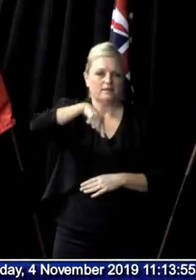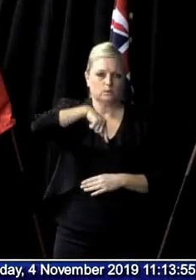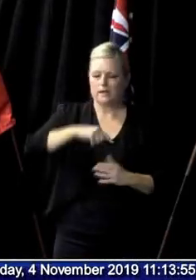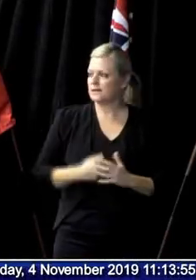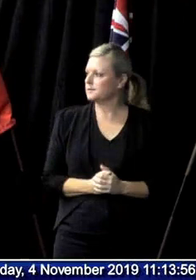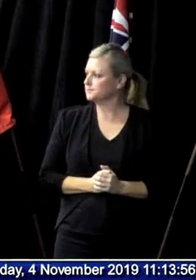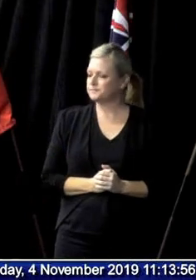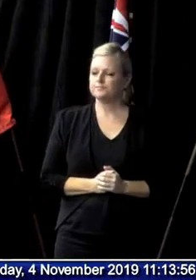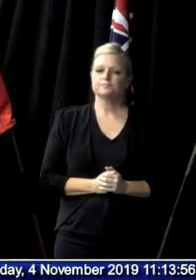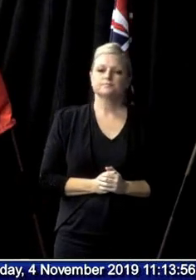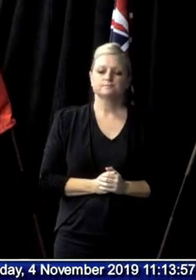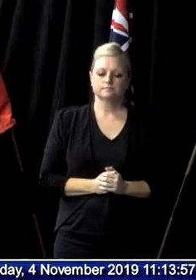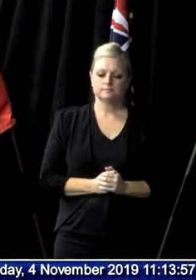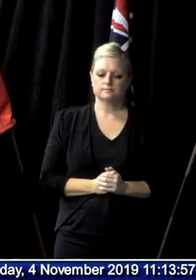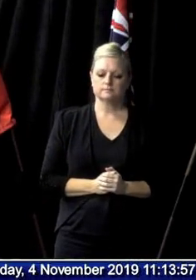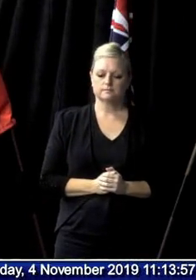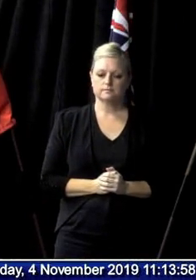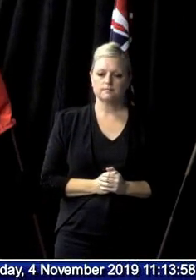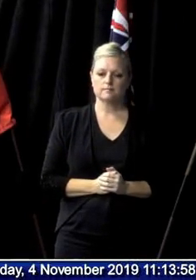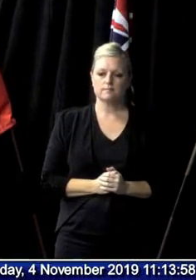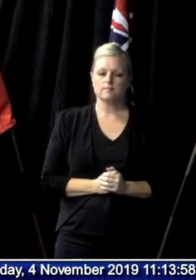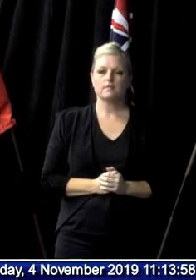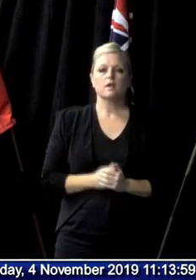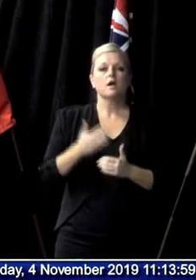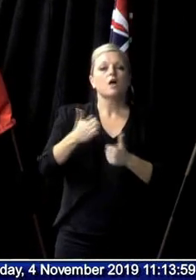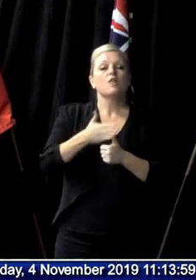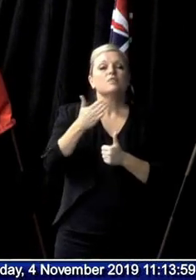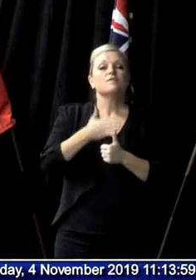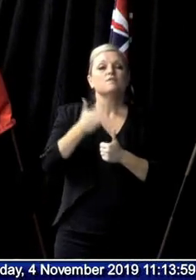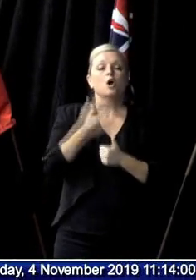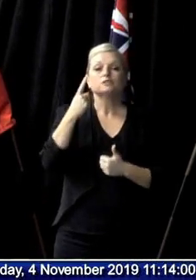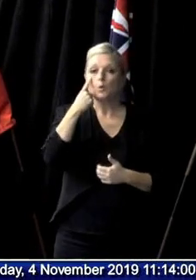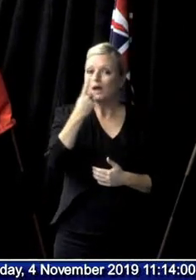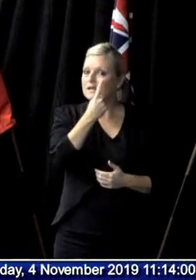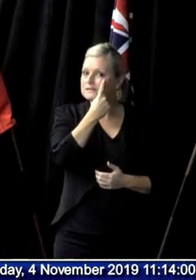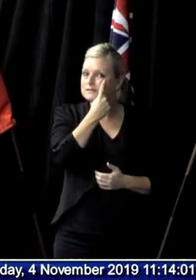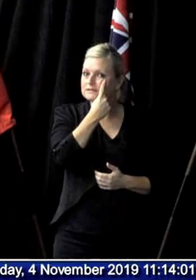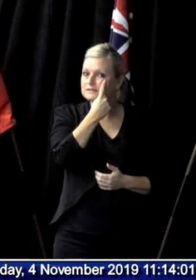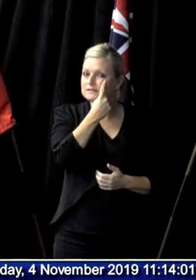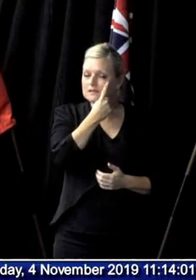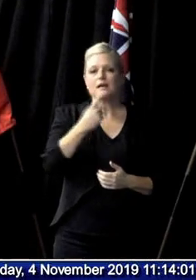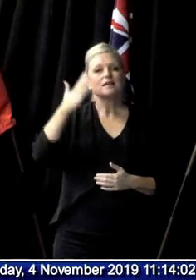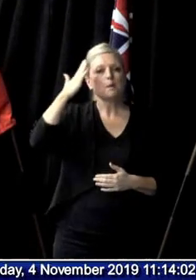At the conclusion of these opening remarks, the first witness this Commission will hear from is a mother of a child with disability